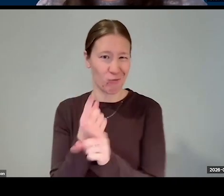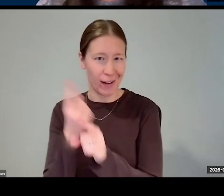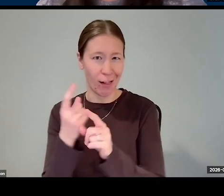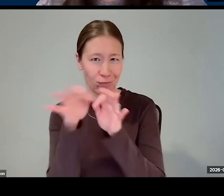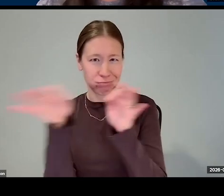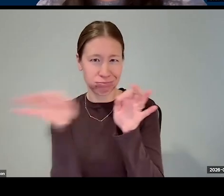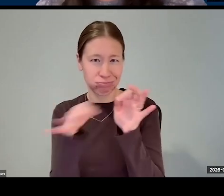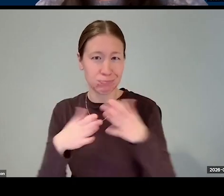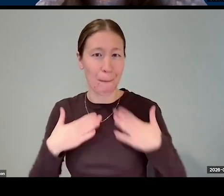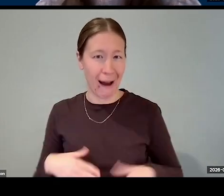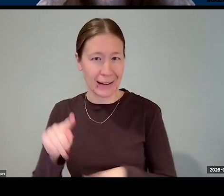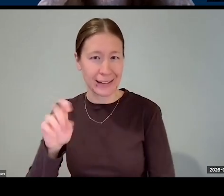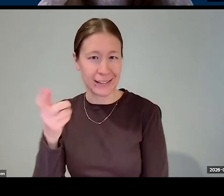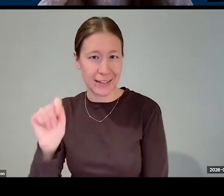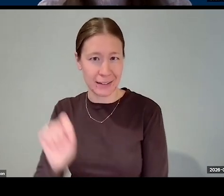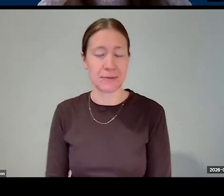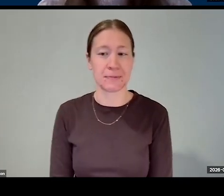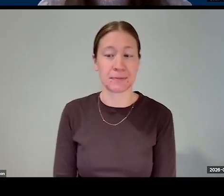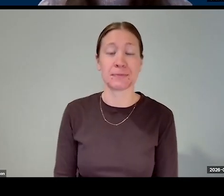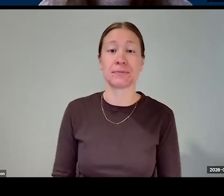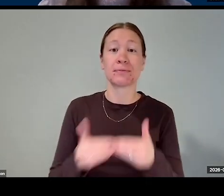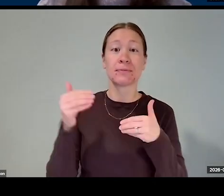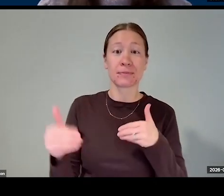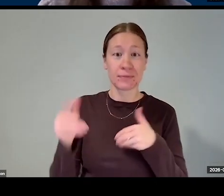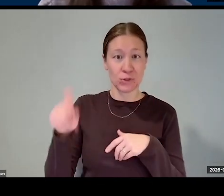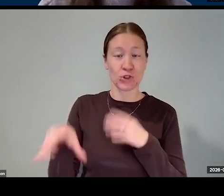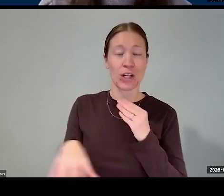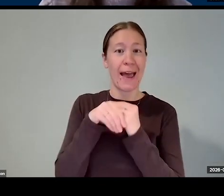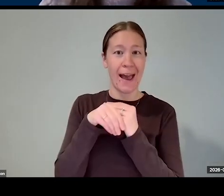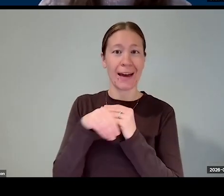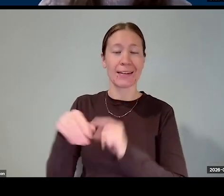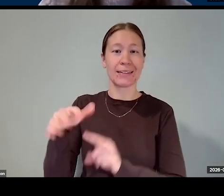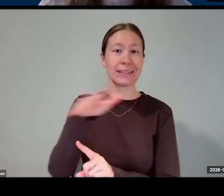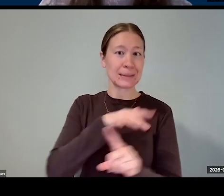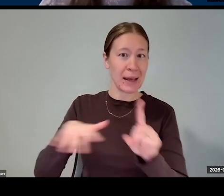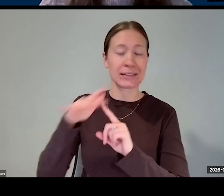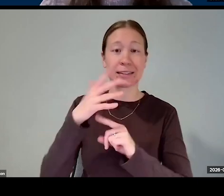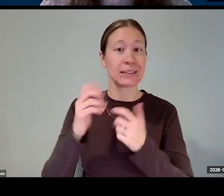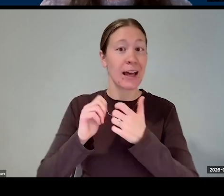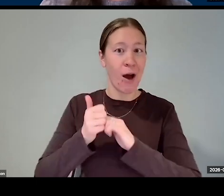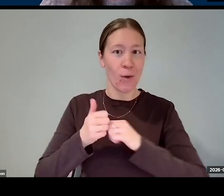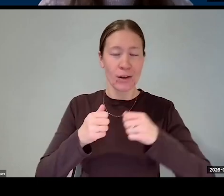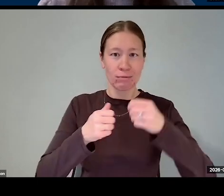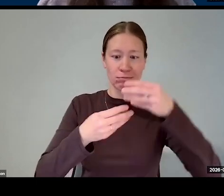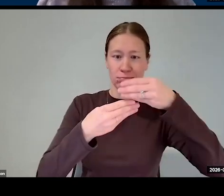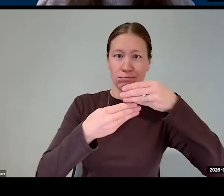Next step is to add space between paragraphs using the built-in line and paragraph spacing.